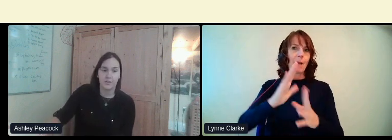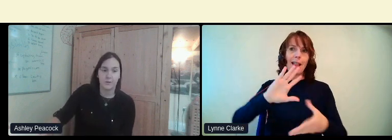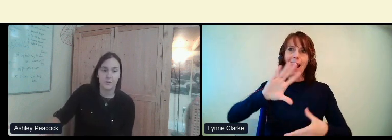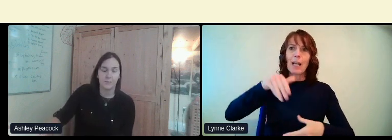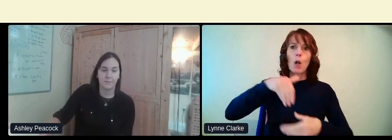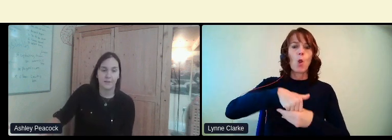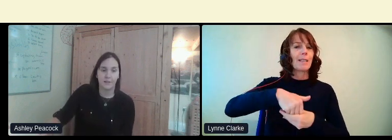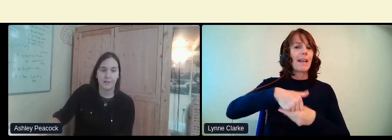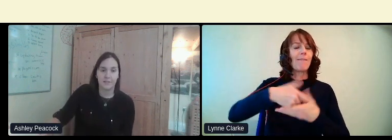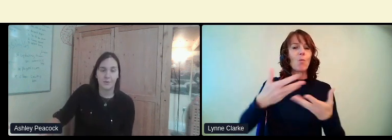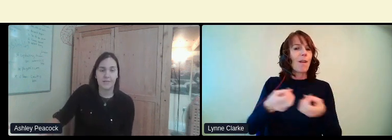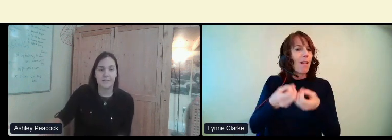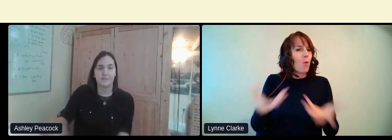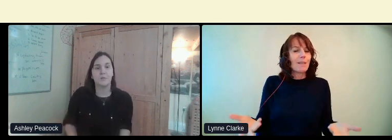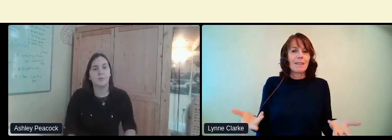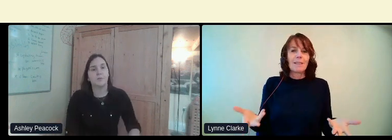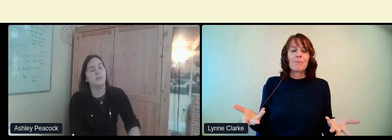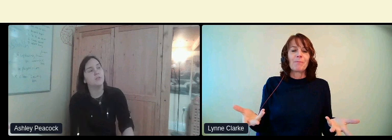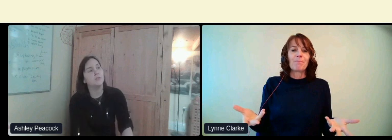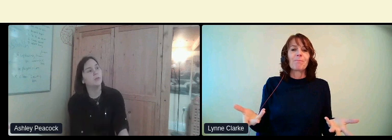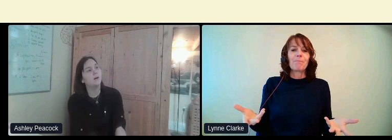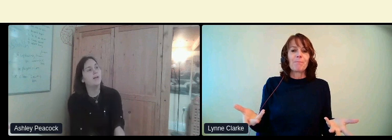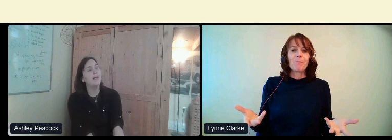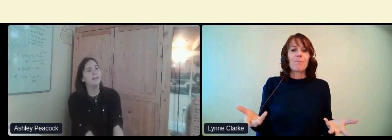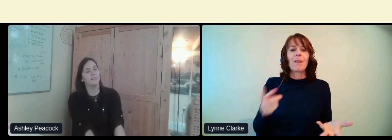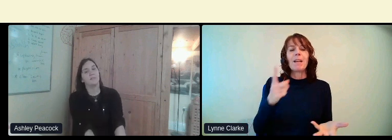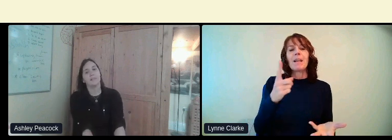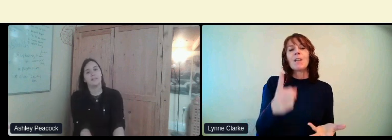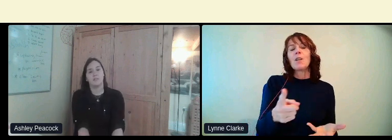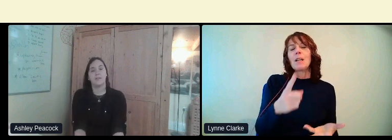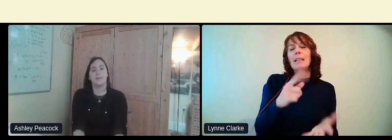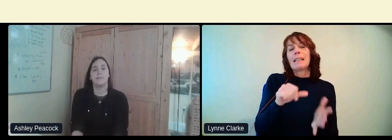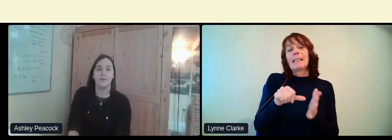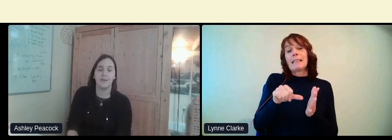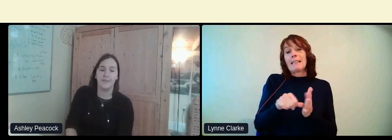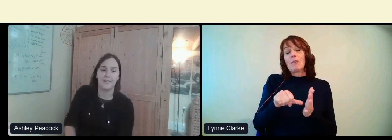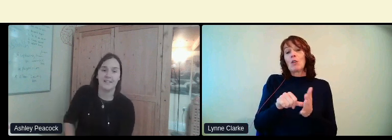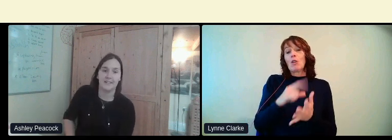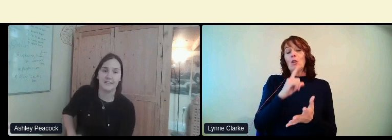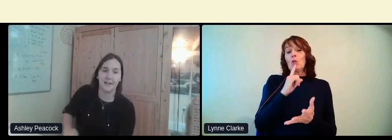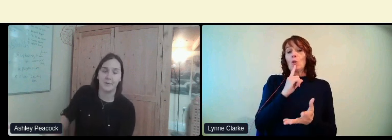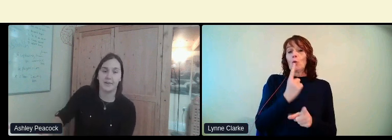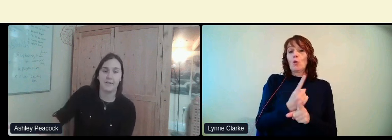So it's quite difficult to talk about anything related to neurodiversity and design without